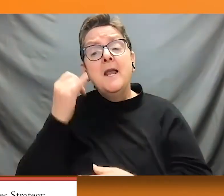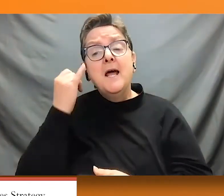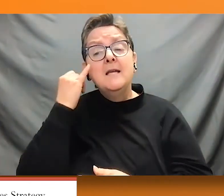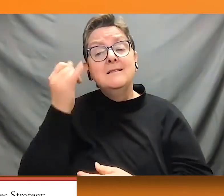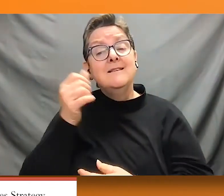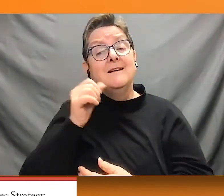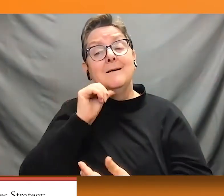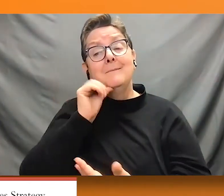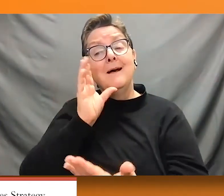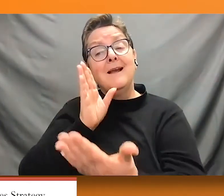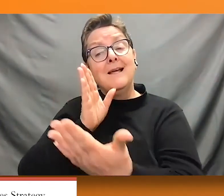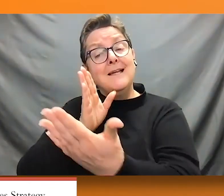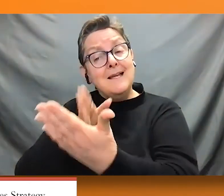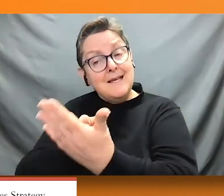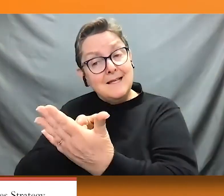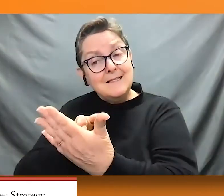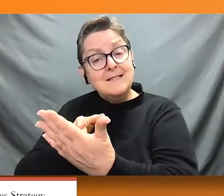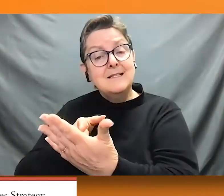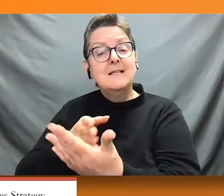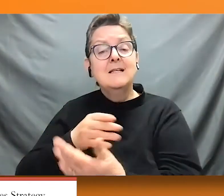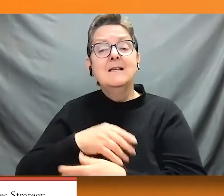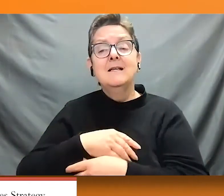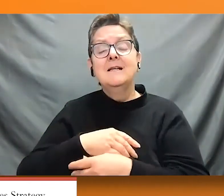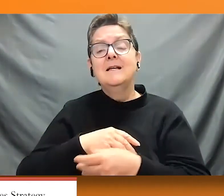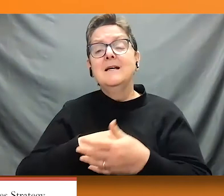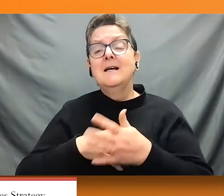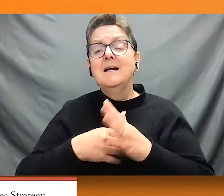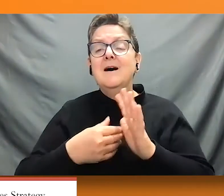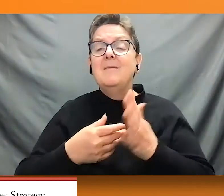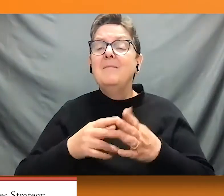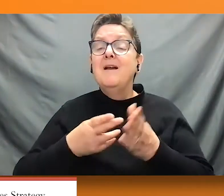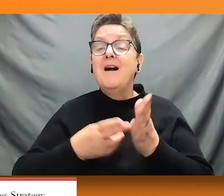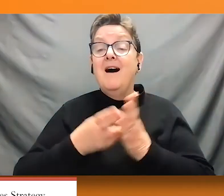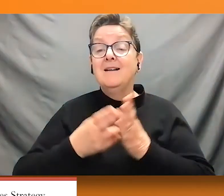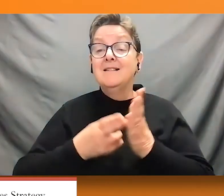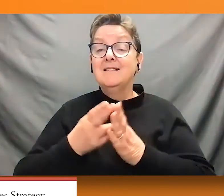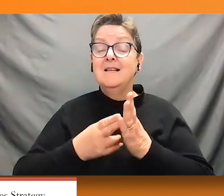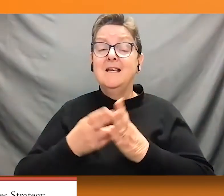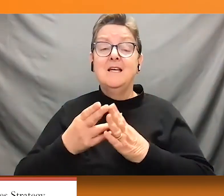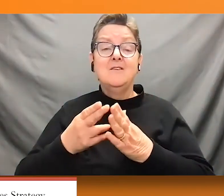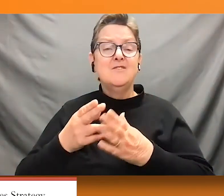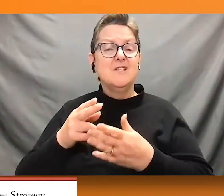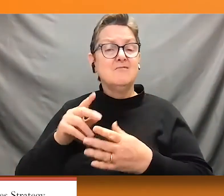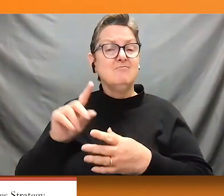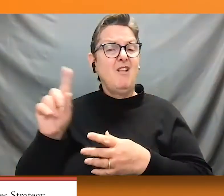I'm not opposed to the idea. I just... it really needs to be connected to something.